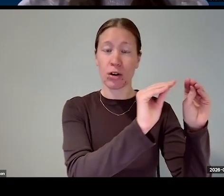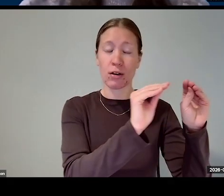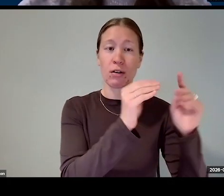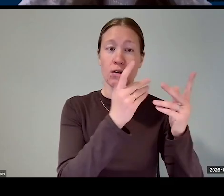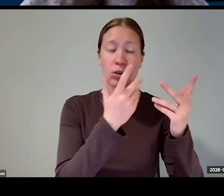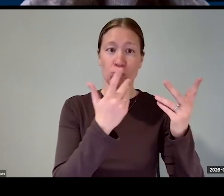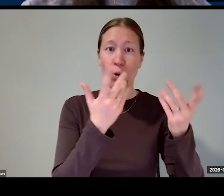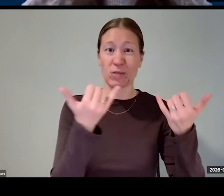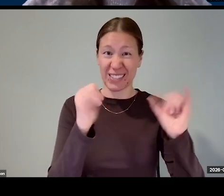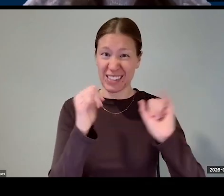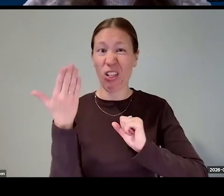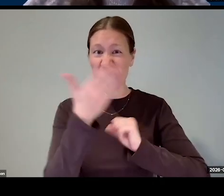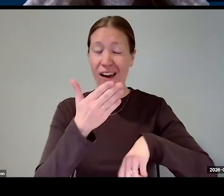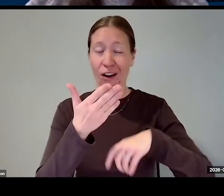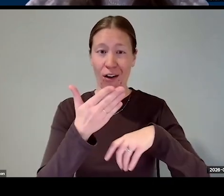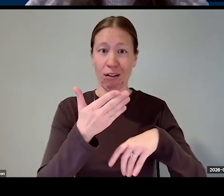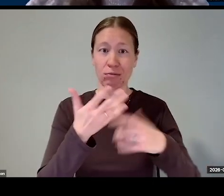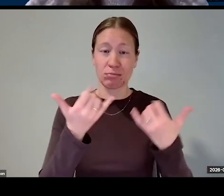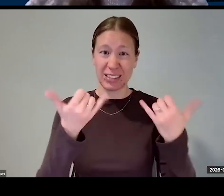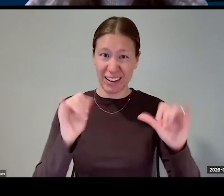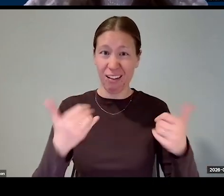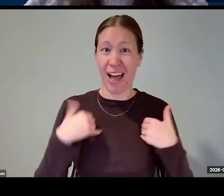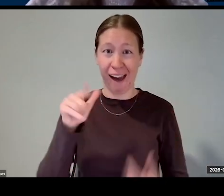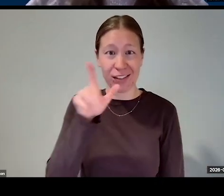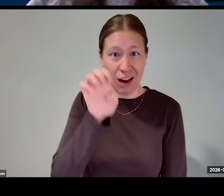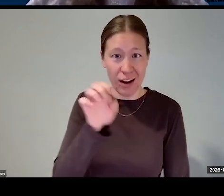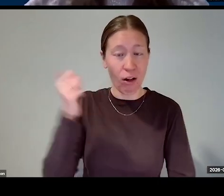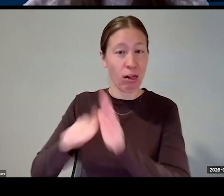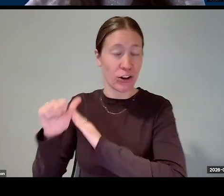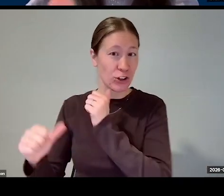So it still exists and it's still processed or read out by assistive tech,